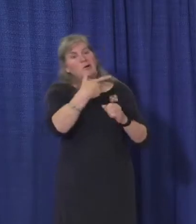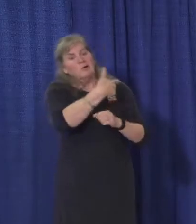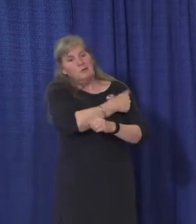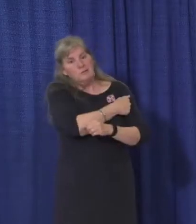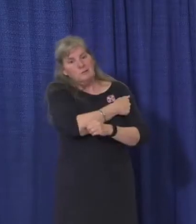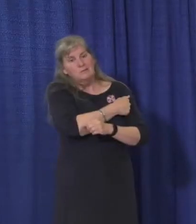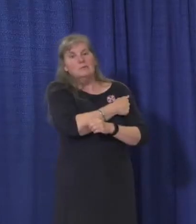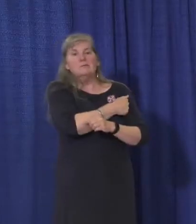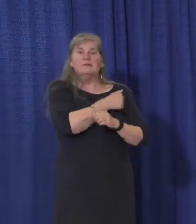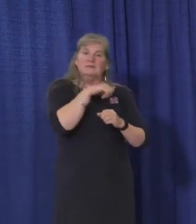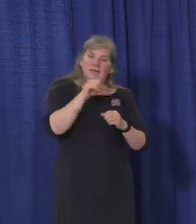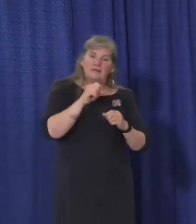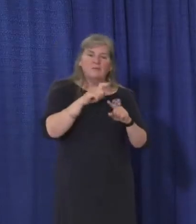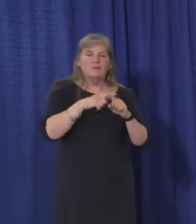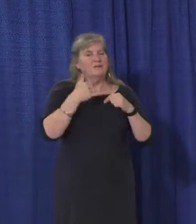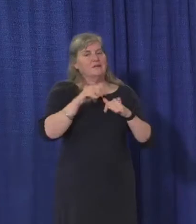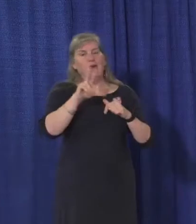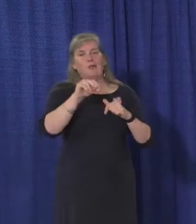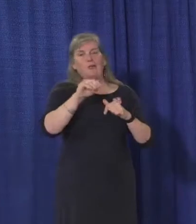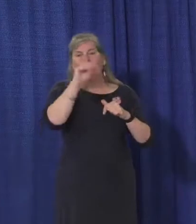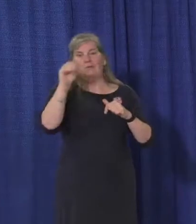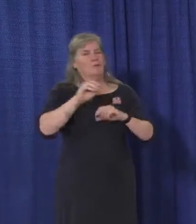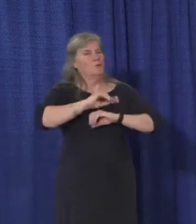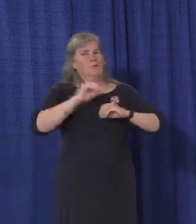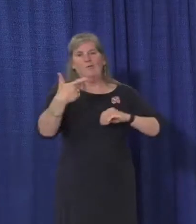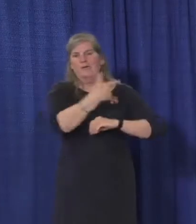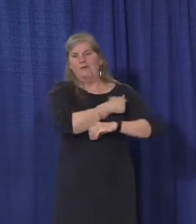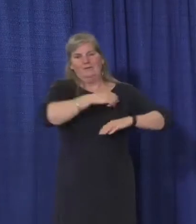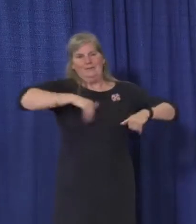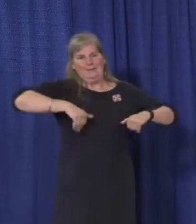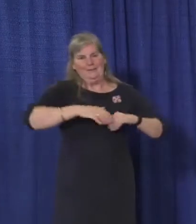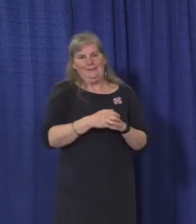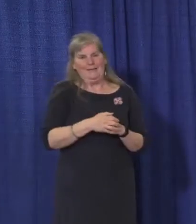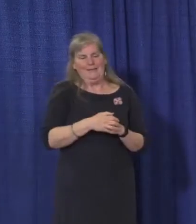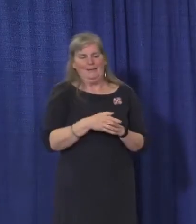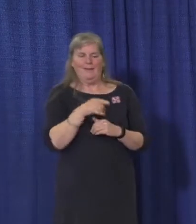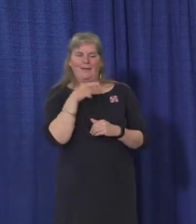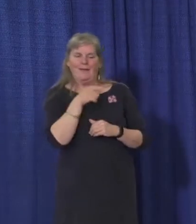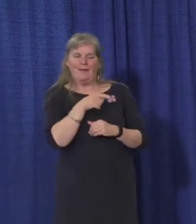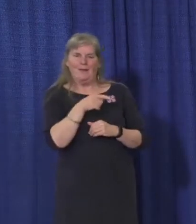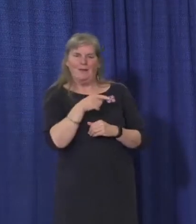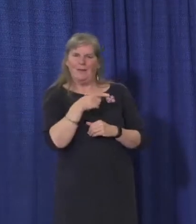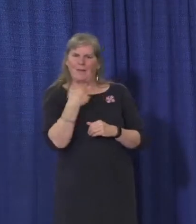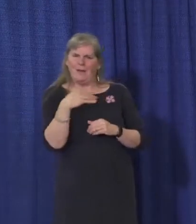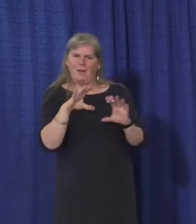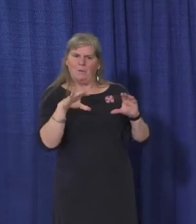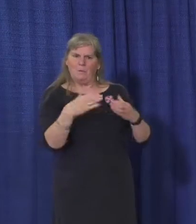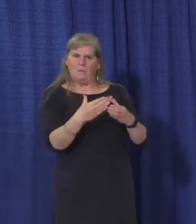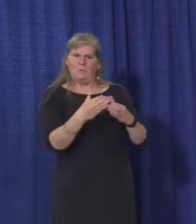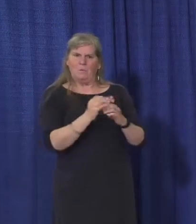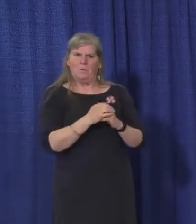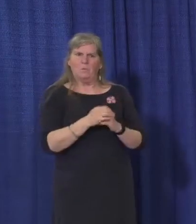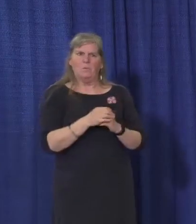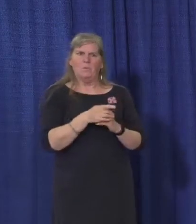dose but 30 percent are still unvaccinated which is the group we have been more worried about